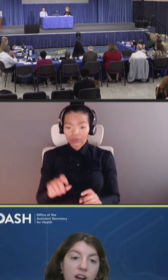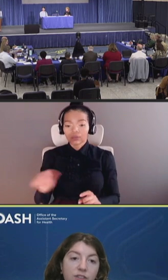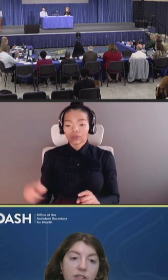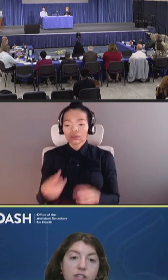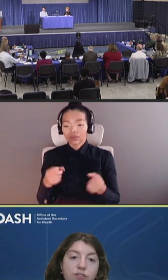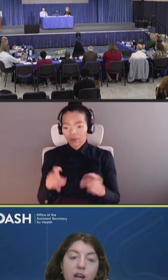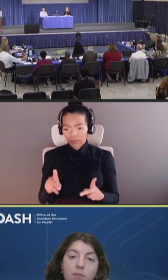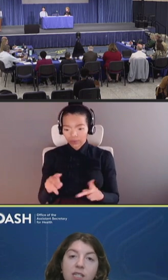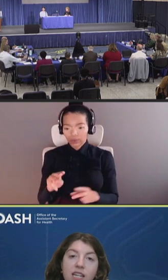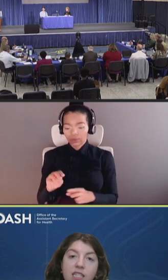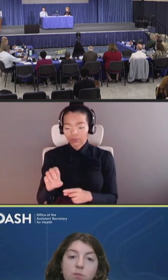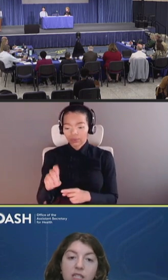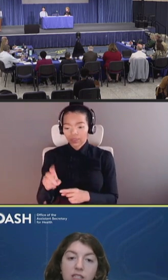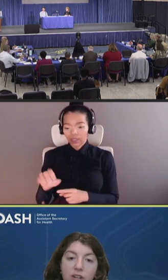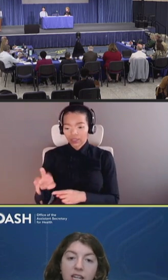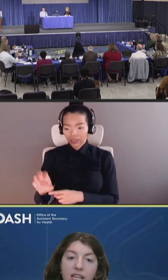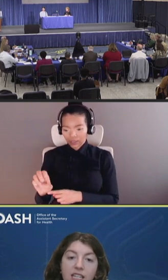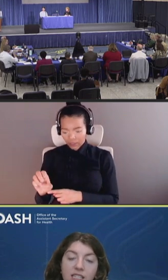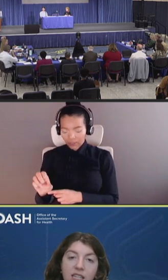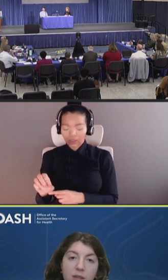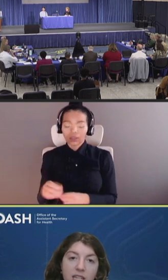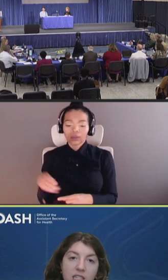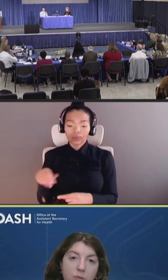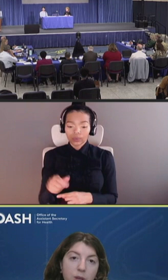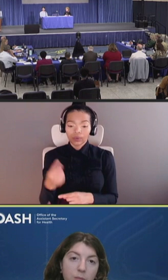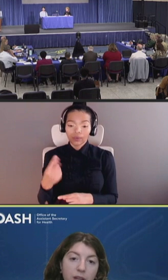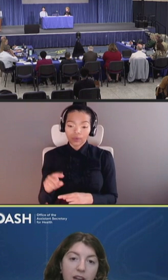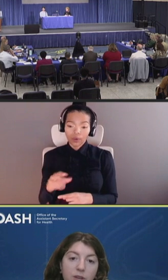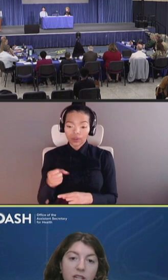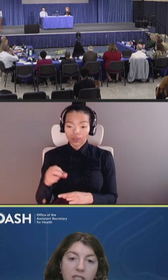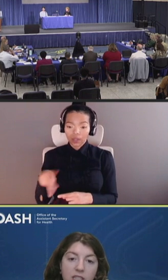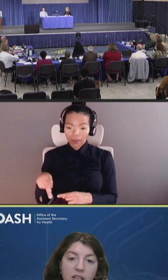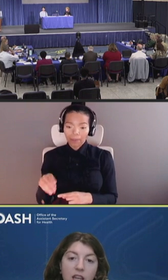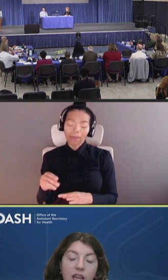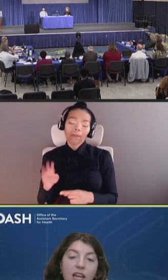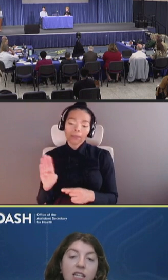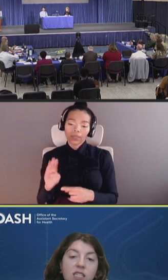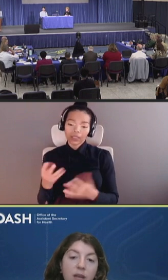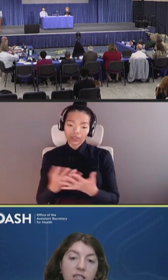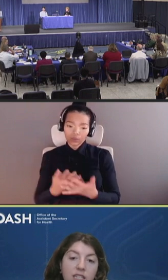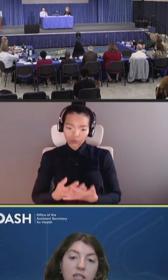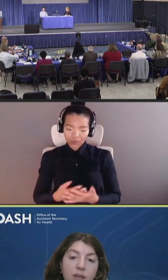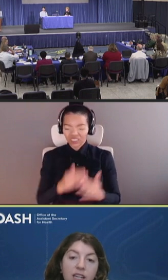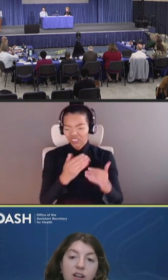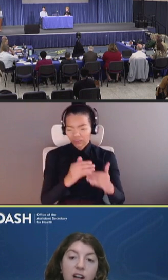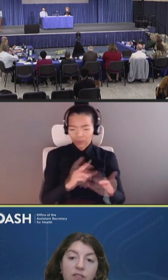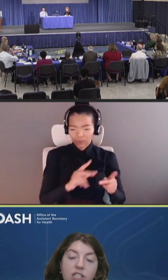coverage for hepatitis B screening is limited to people at risk. Expanding Medicare coverage